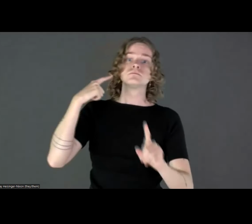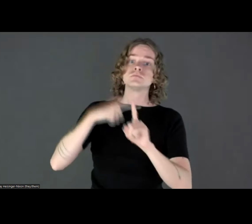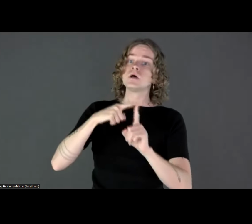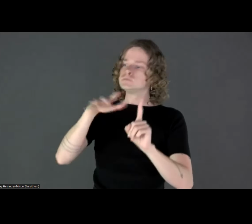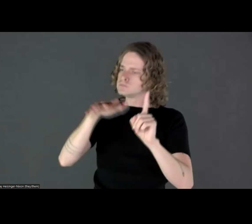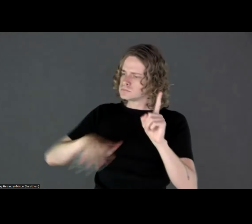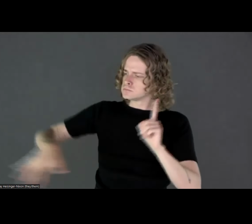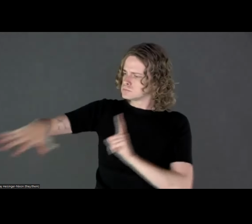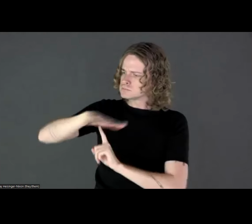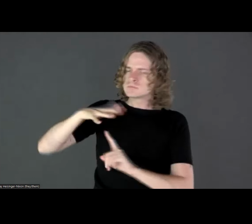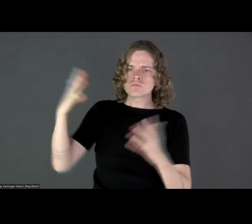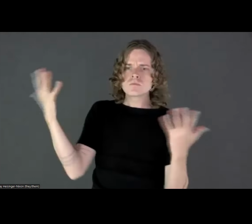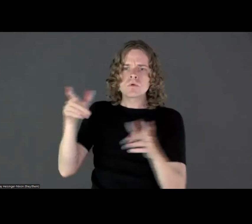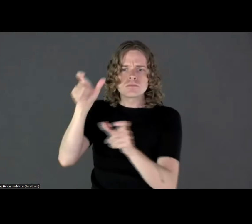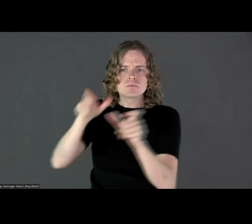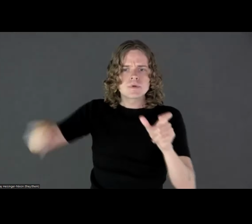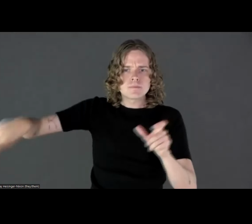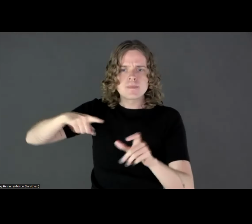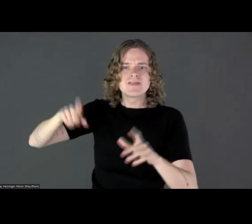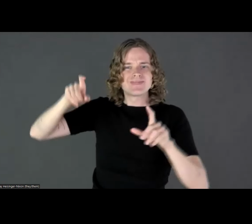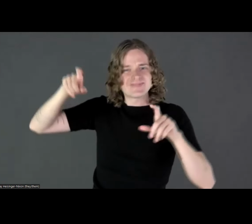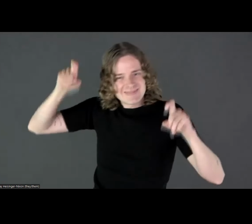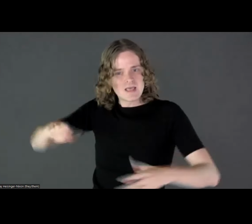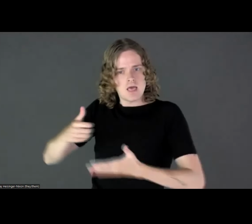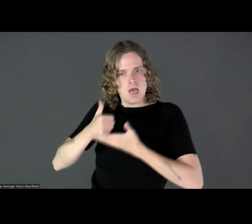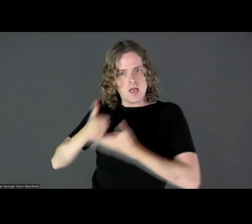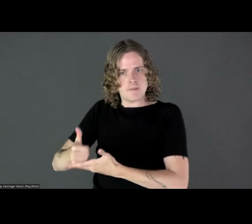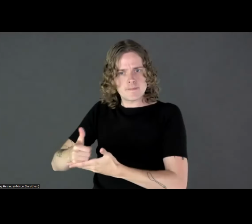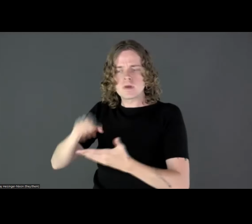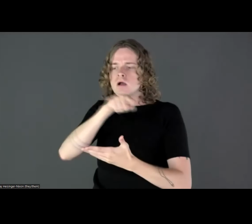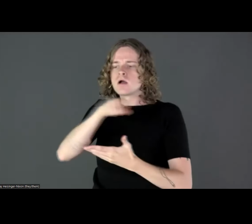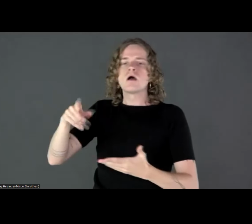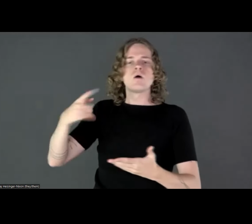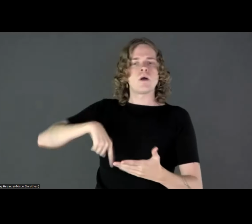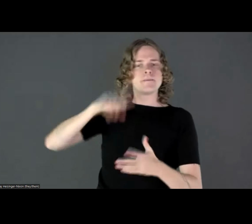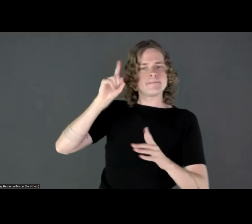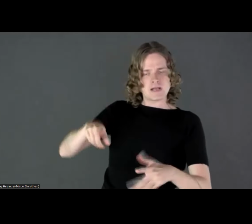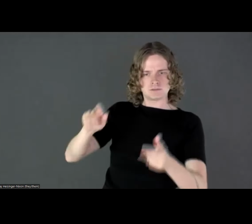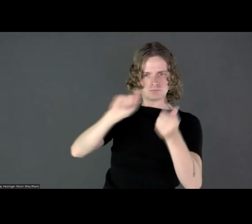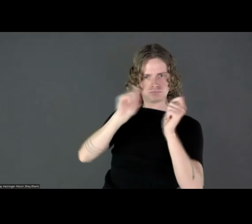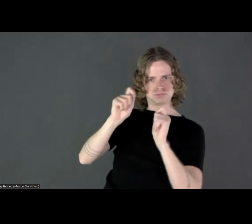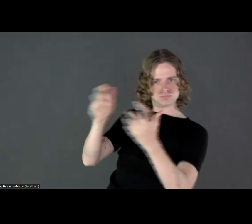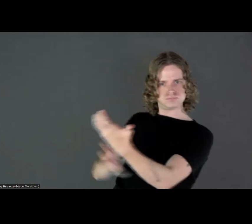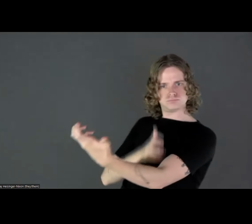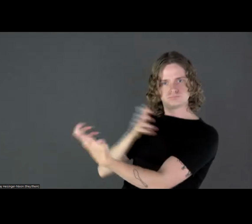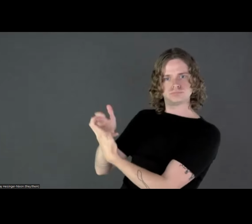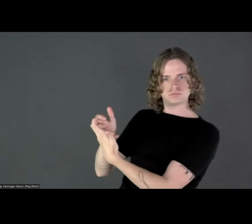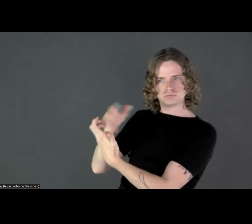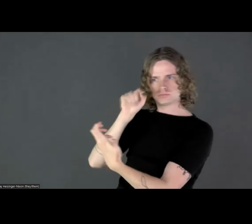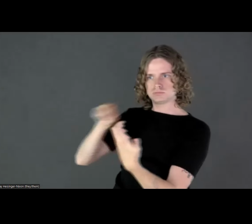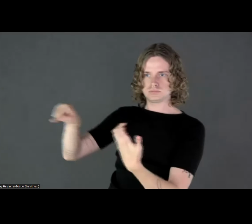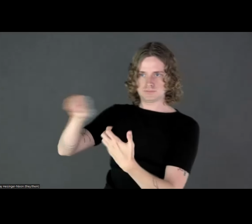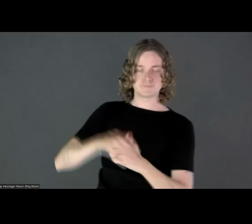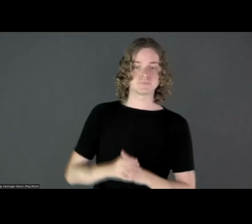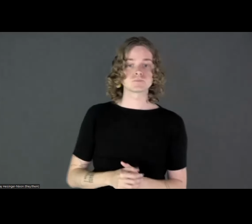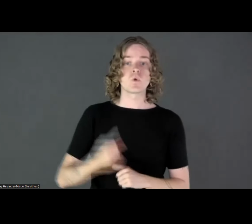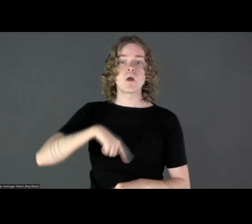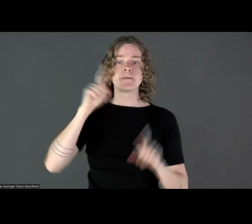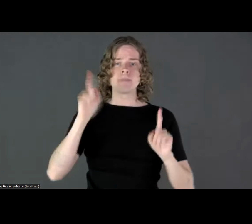to serve. These should be prioritized within emergency preparedness and response plans,